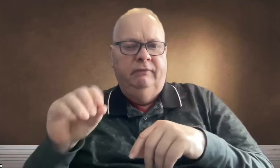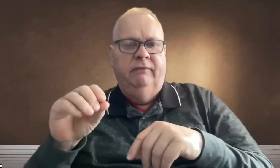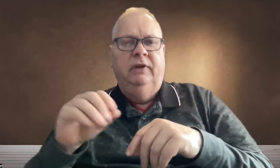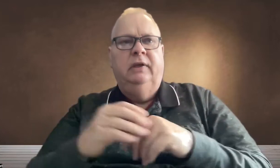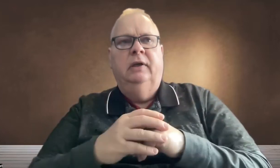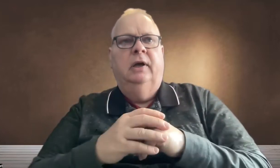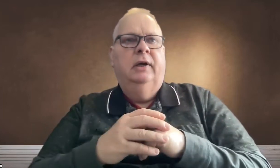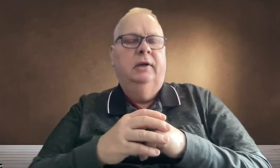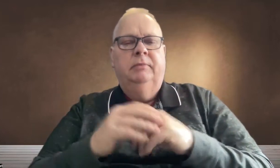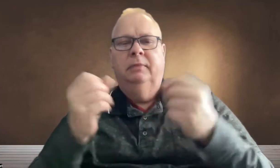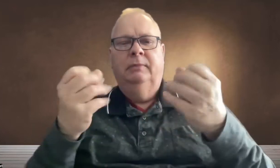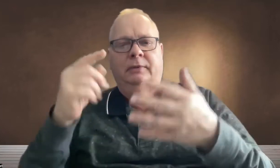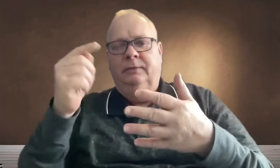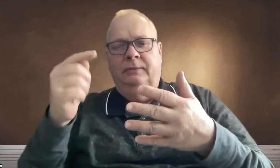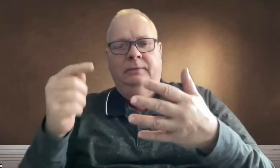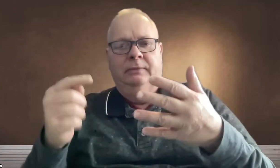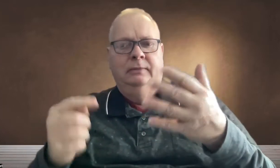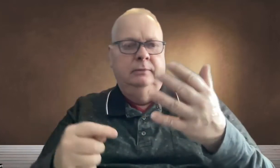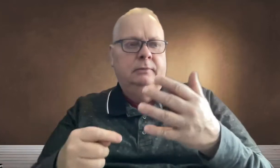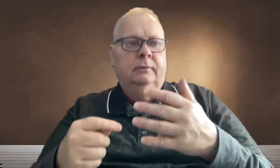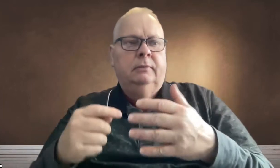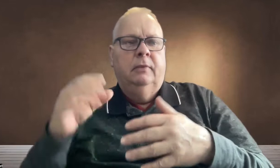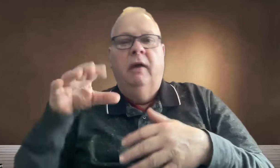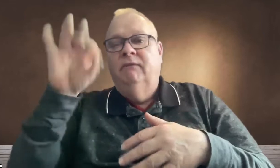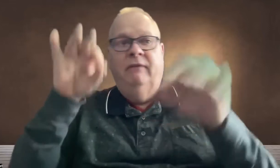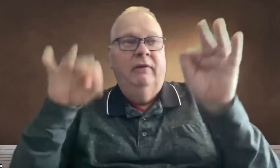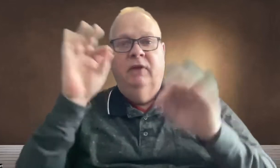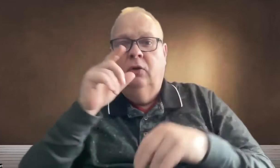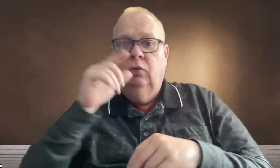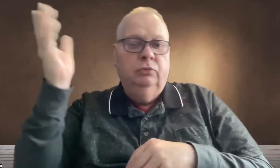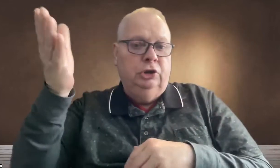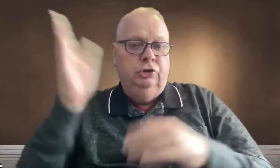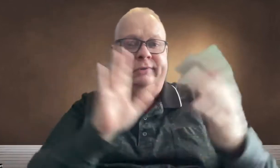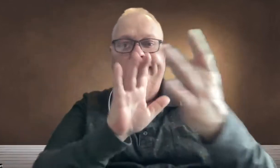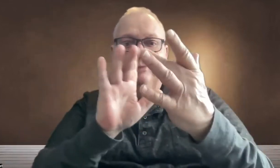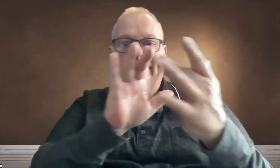and other responsibilities too. The committee finds and contacts presenters.